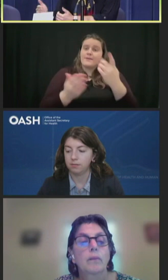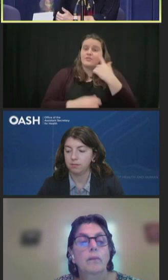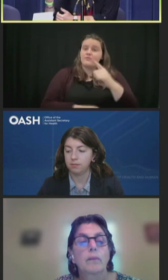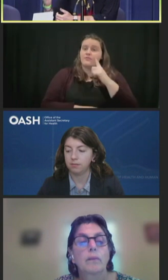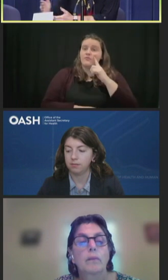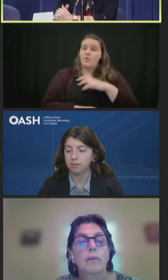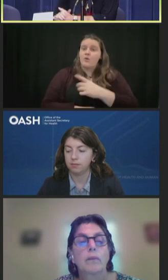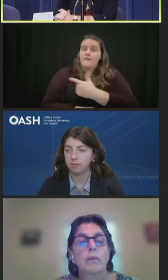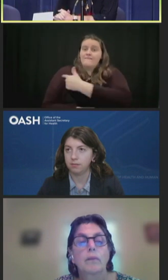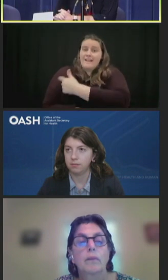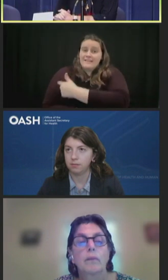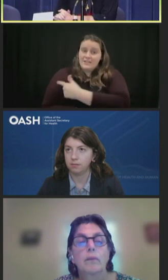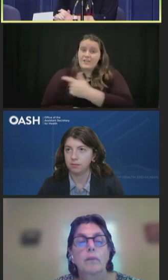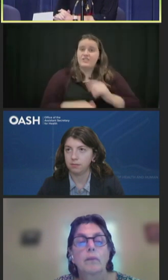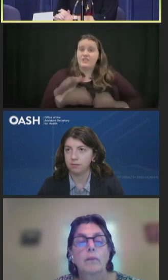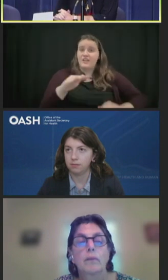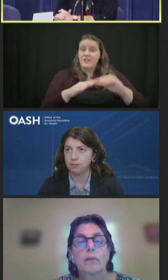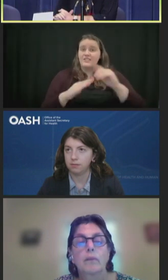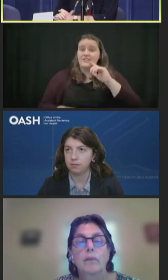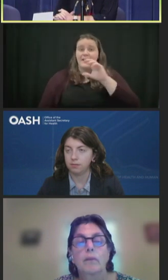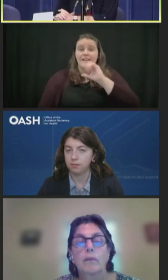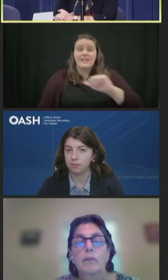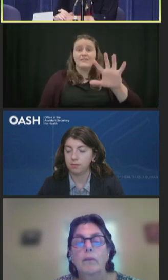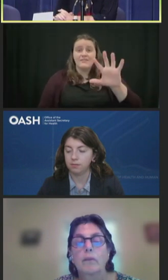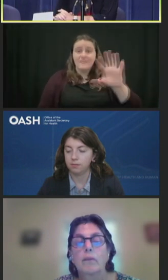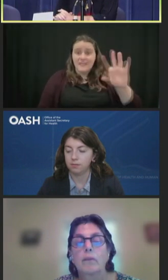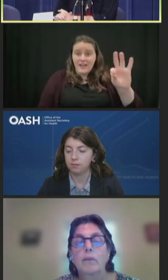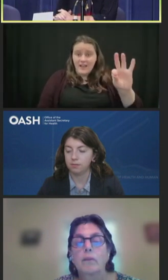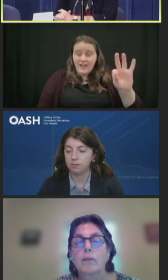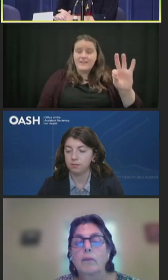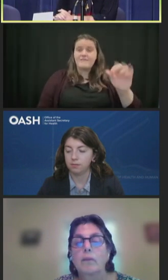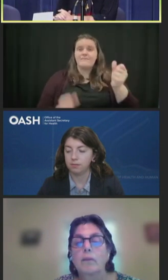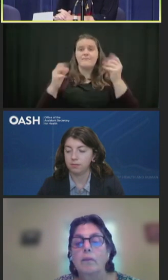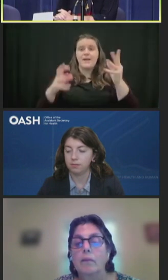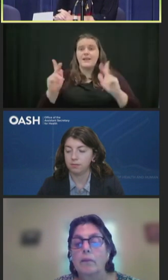but who are commercially insured, who could be benefiting from vaccination in pharmacy settings.